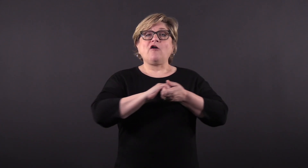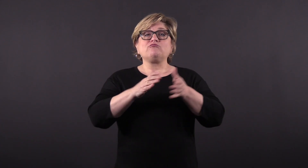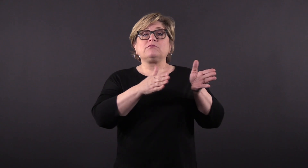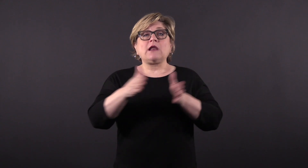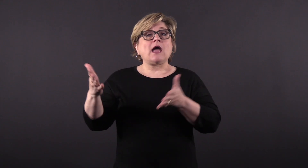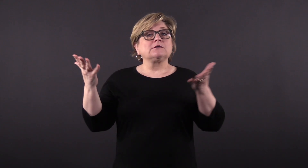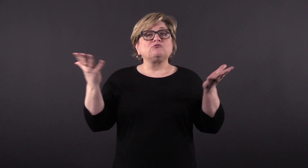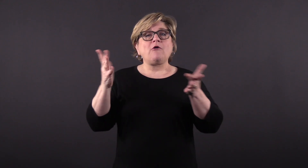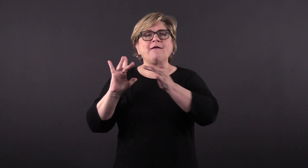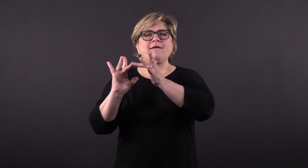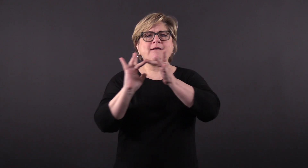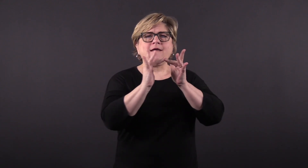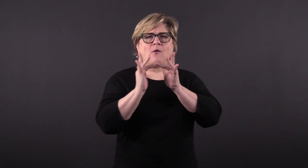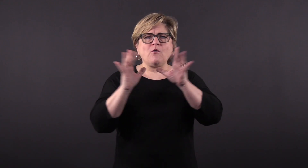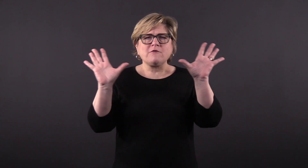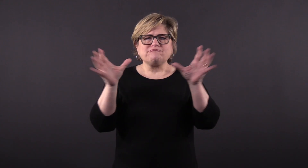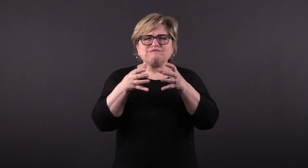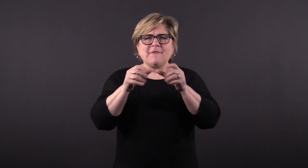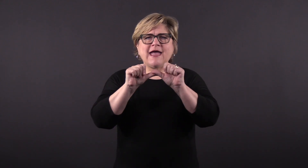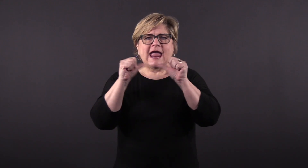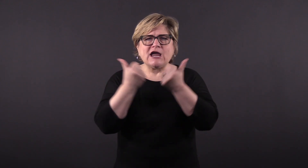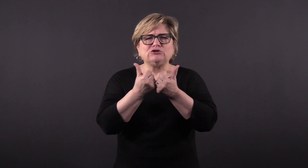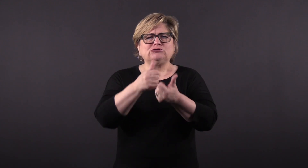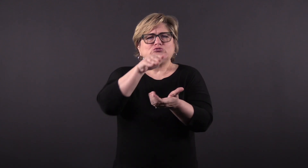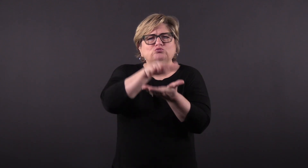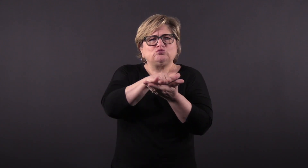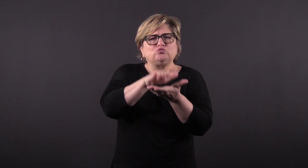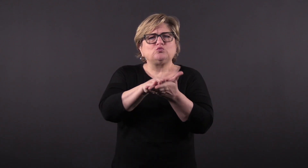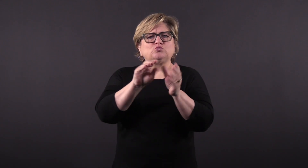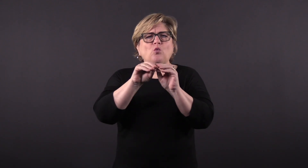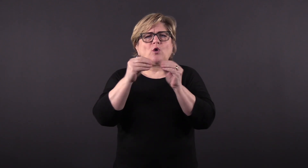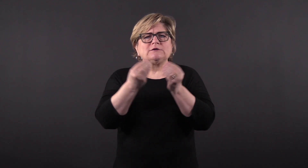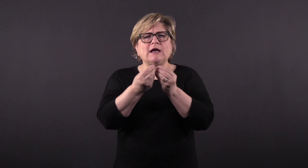The Collaborative Plan is a network of agencies, schools,